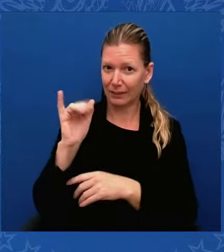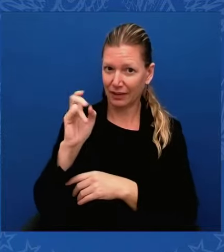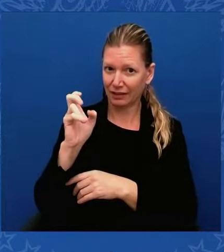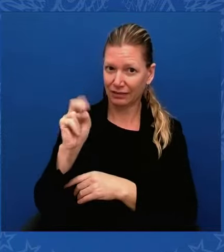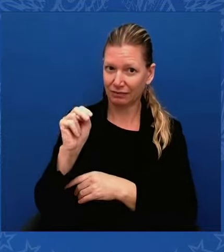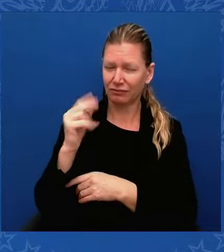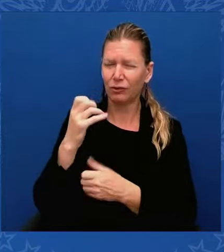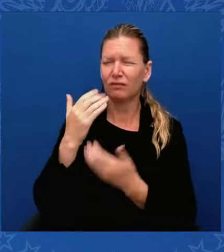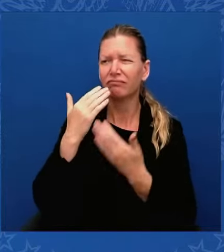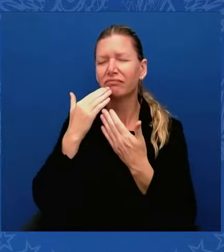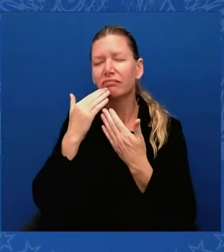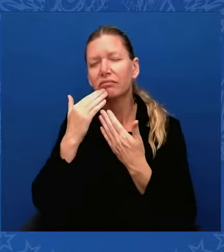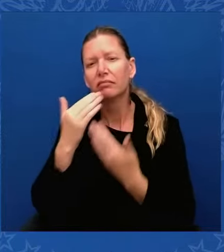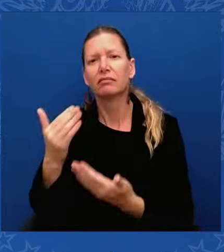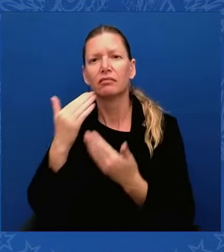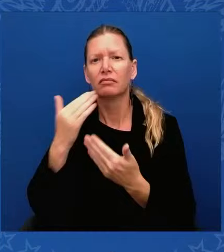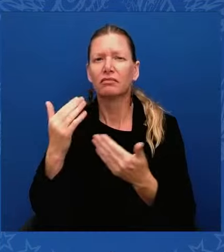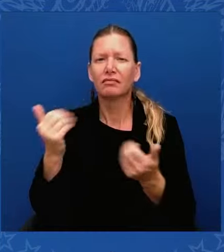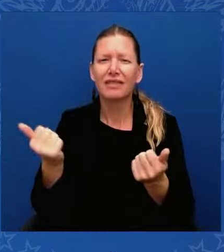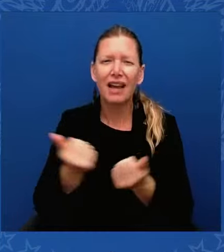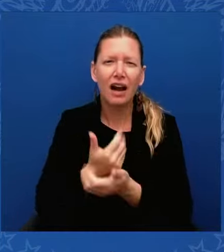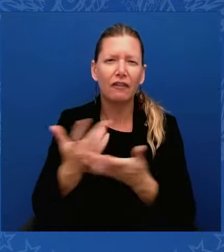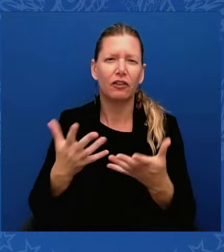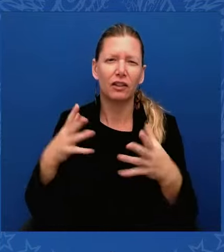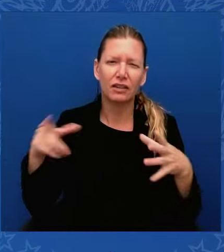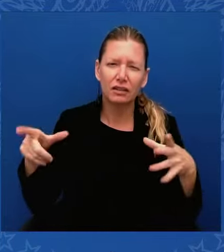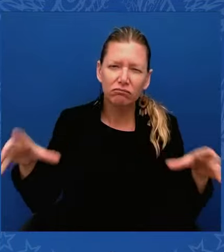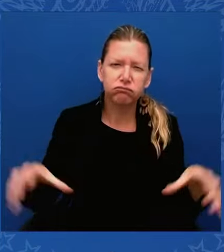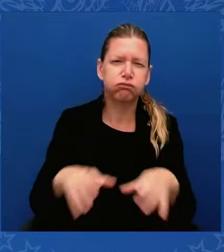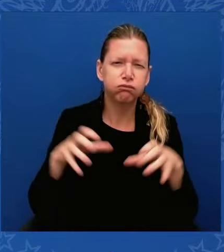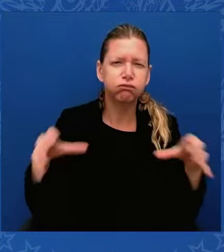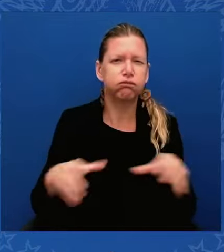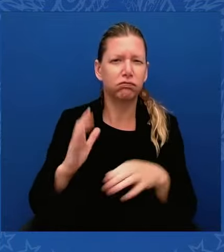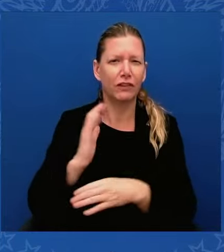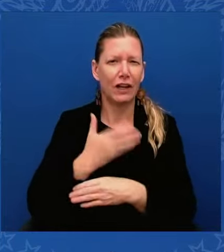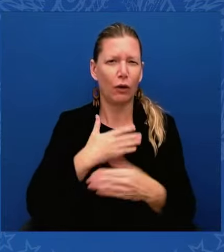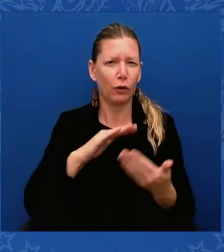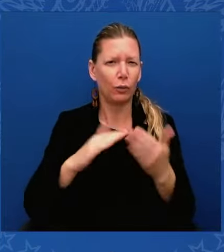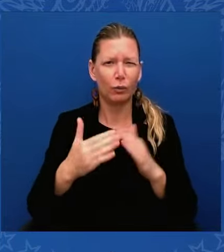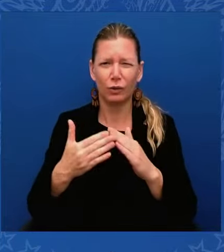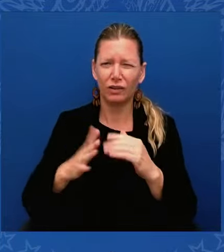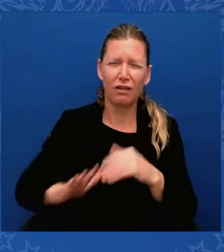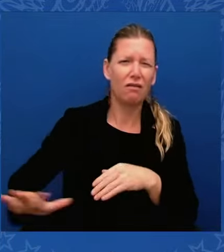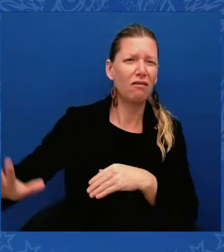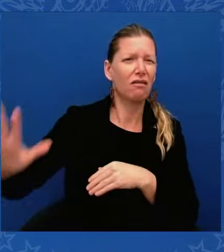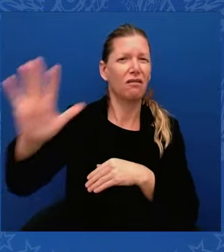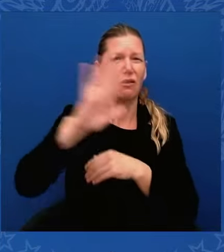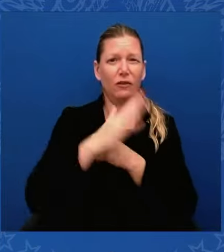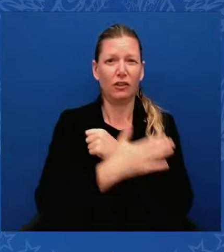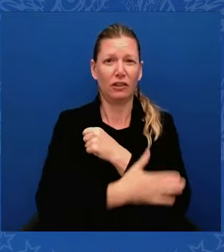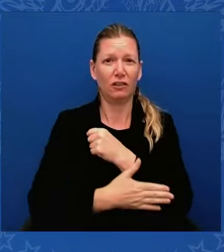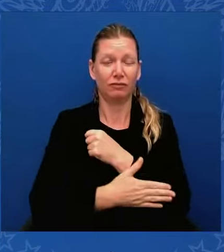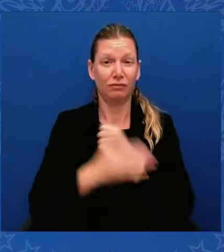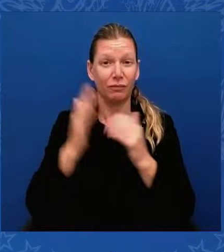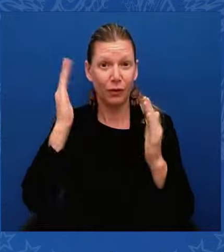across the country, and I hope you will all join me. Please stand and welcoming our fearless leader.